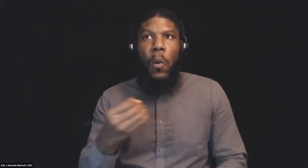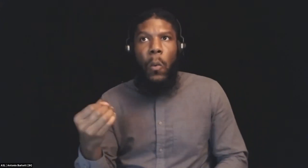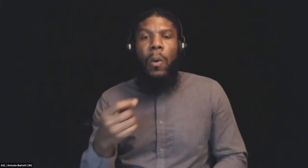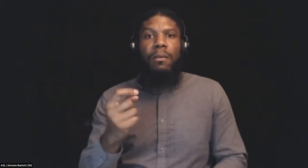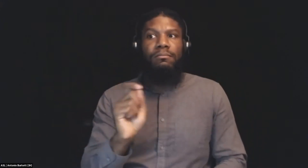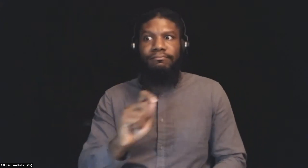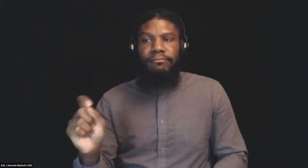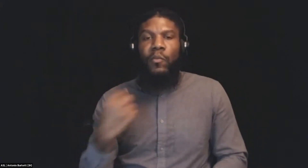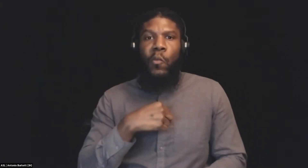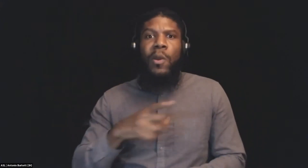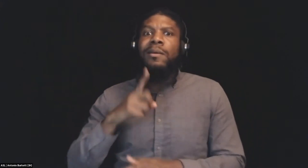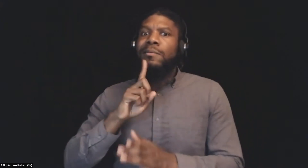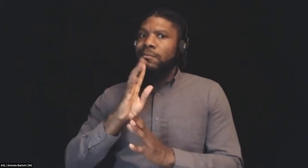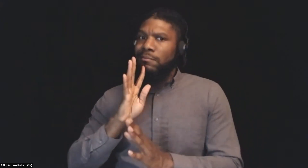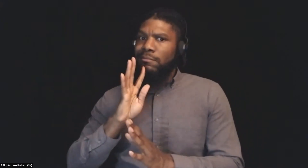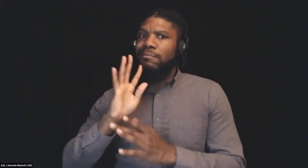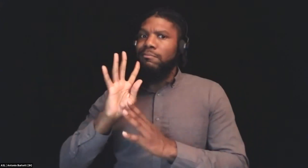still have that impact on people. [Jacob]: